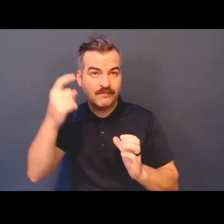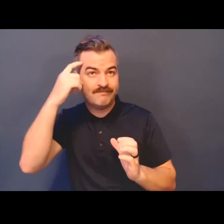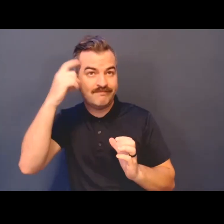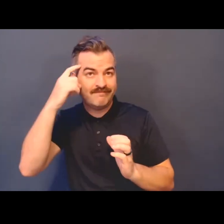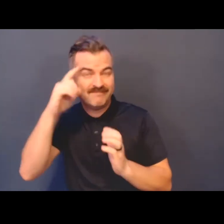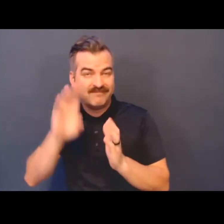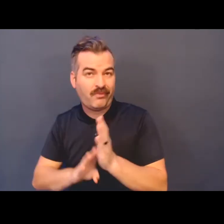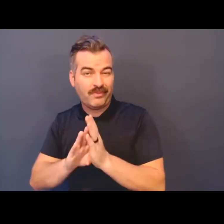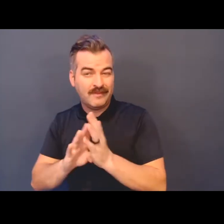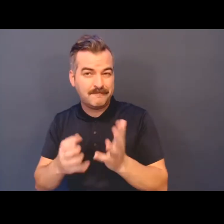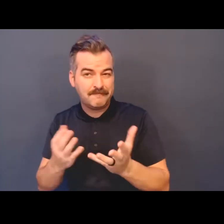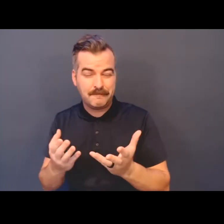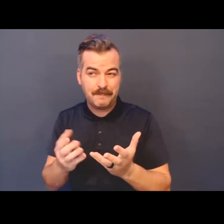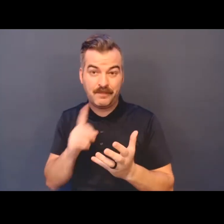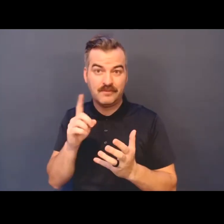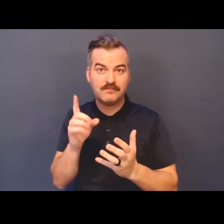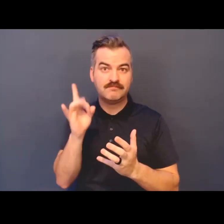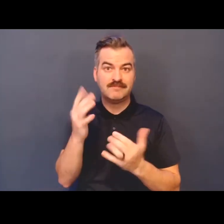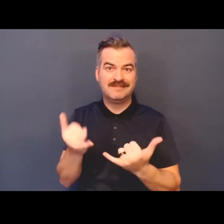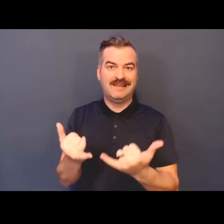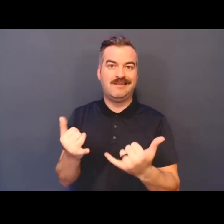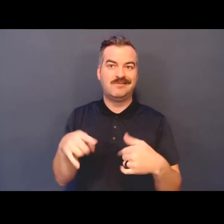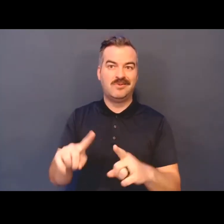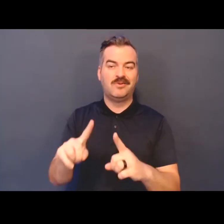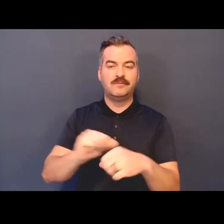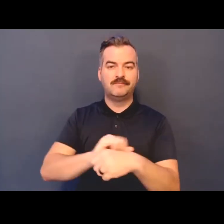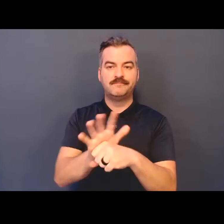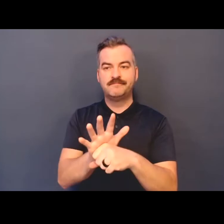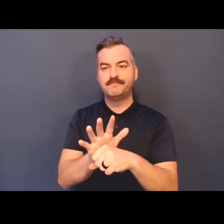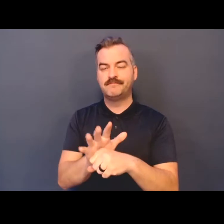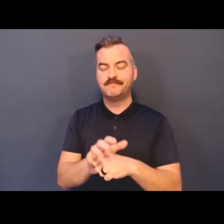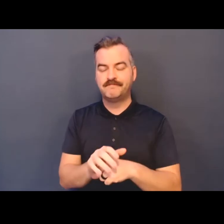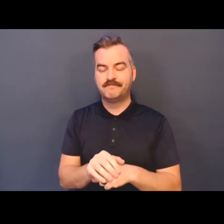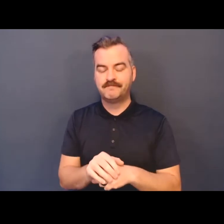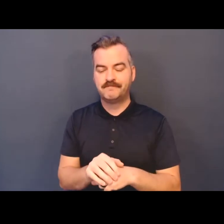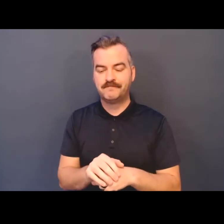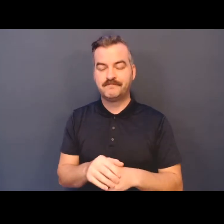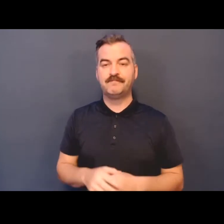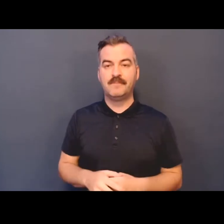during crises like the coven 19 pandemic. 15:09:53 And the clinical care of intellectually